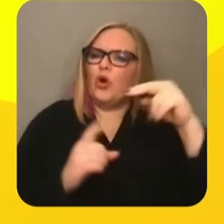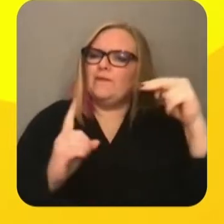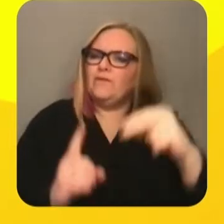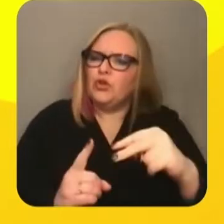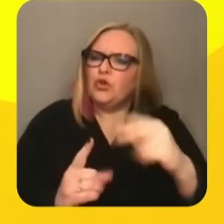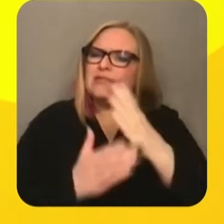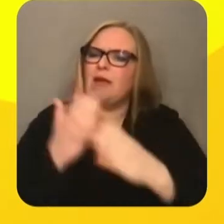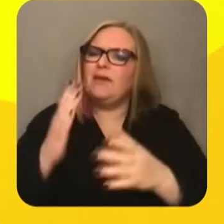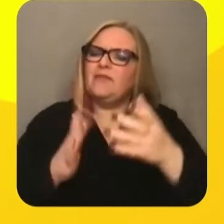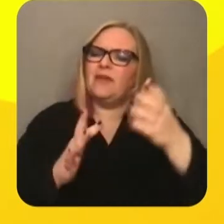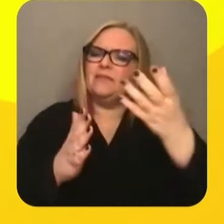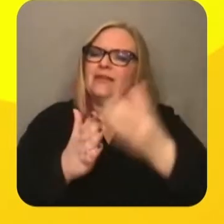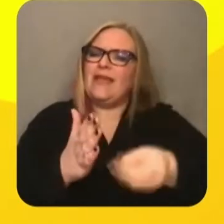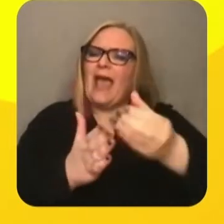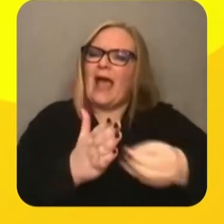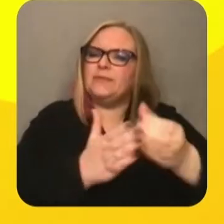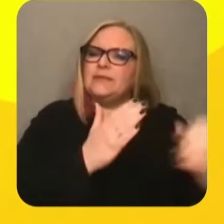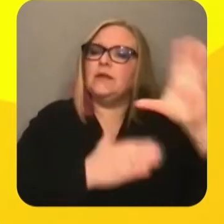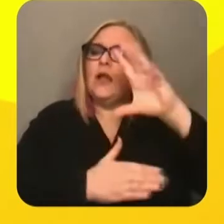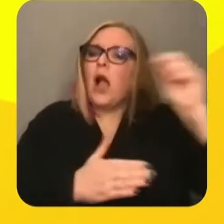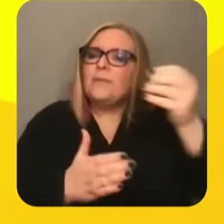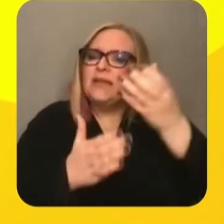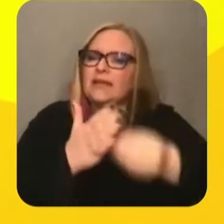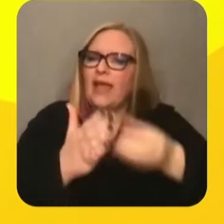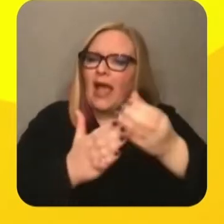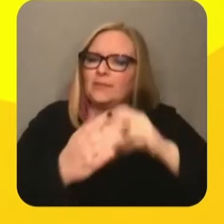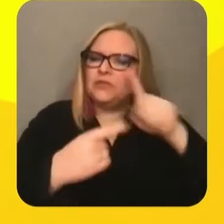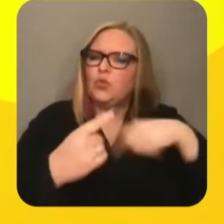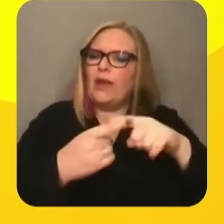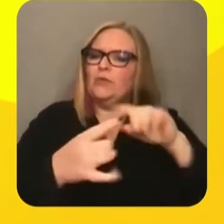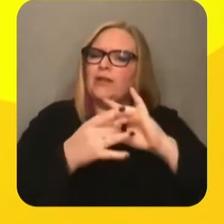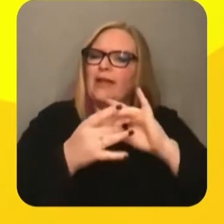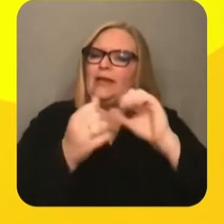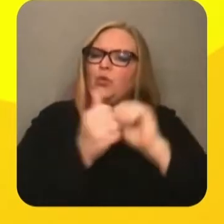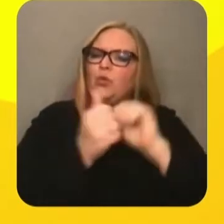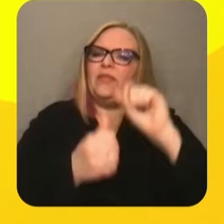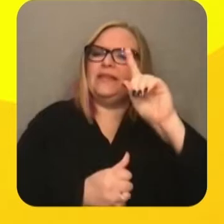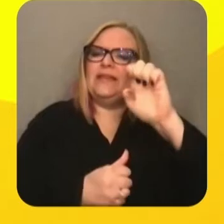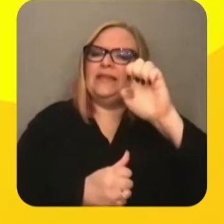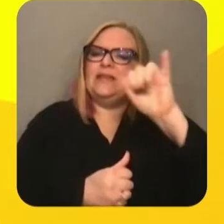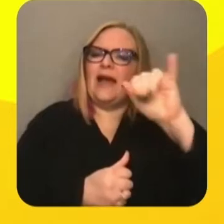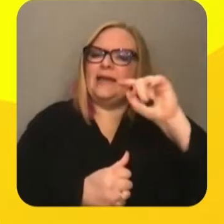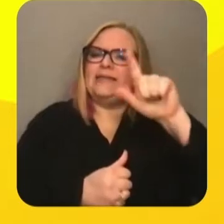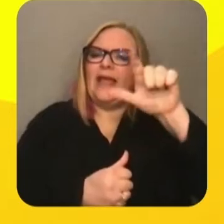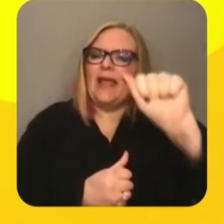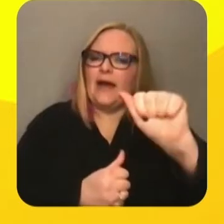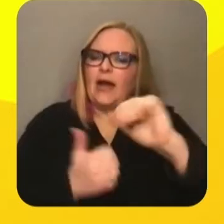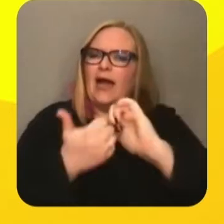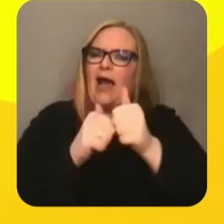some of the company gaps that you have when it comes to DEI data and how you're thinking about either working around or filling those gaps.